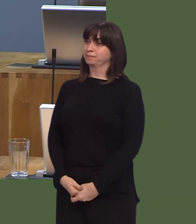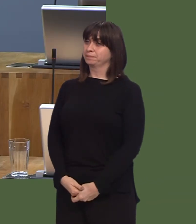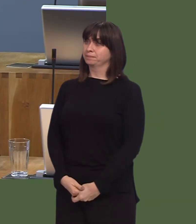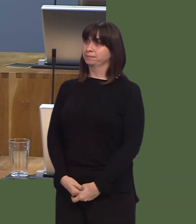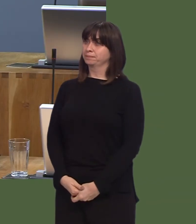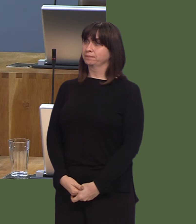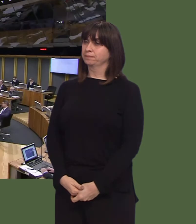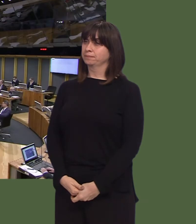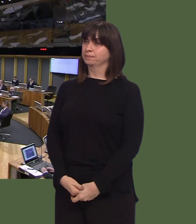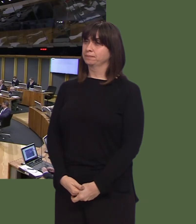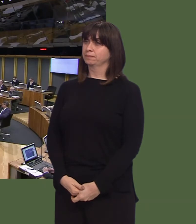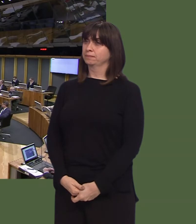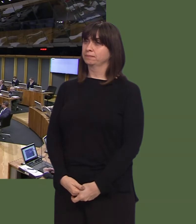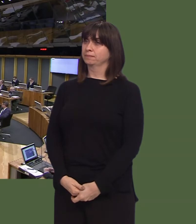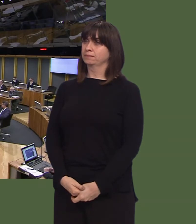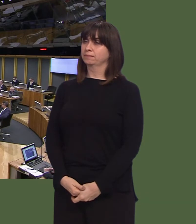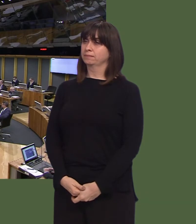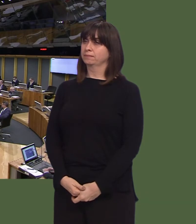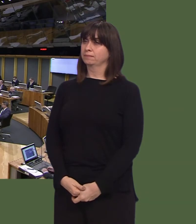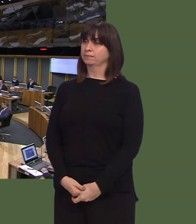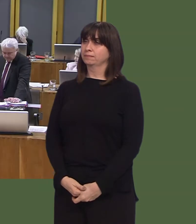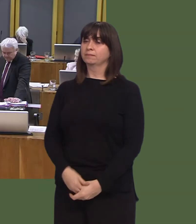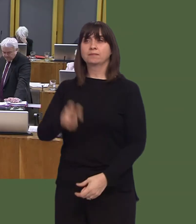Will the First Minister outline how the Welsh Government is working to improve child health in Wales?